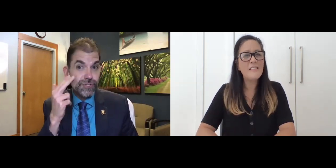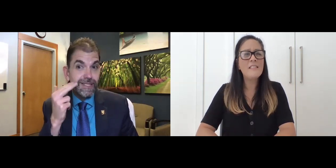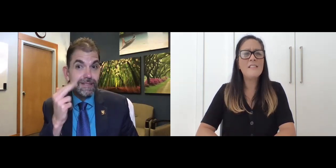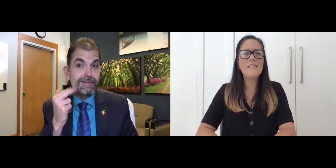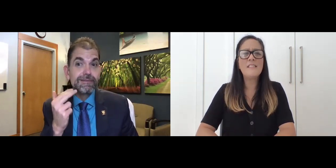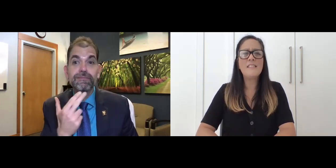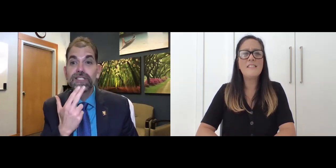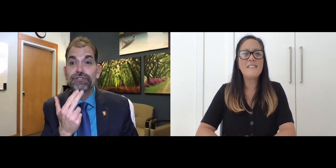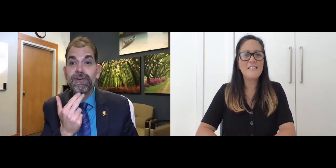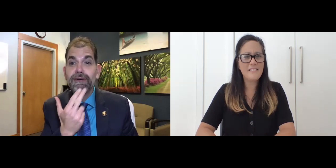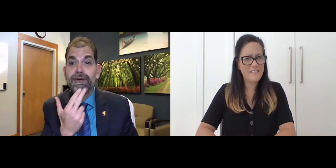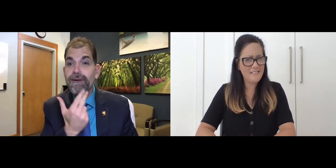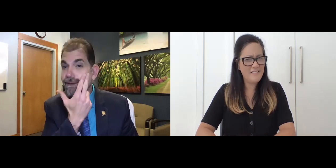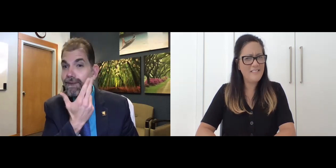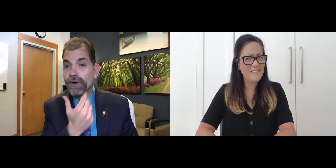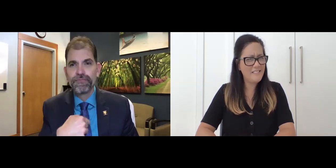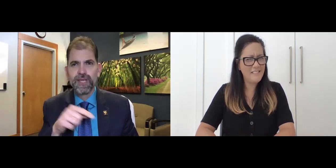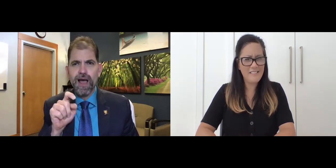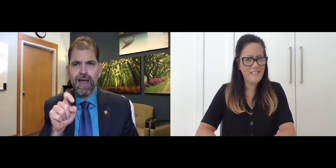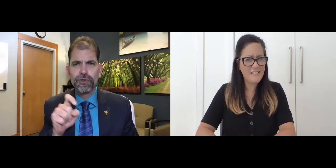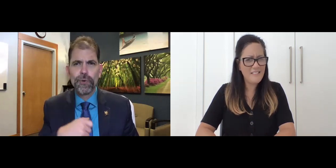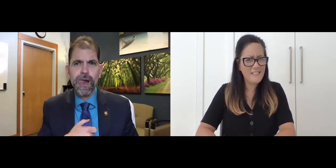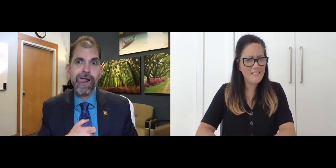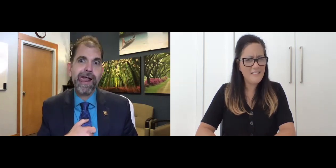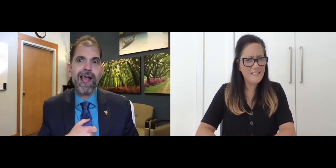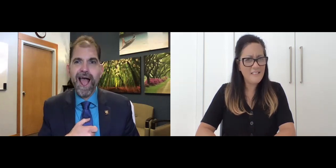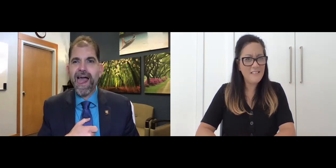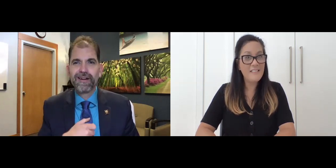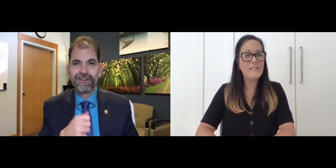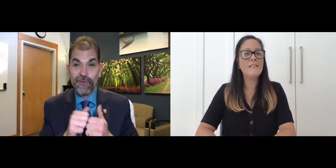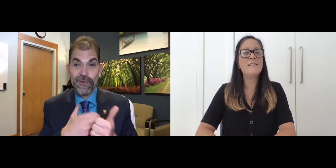butter on my nose, on my cheek, on my chin, and my other